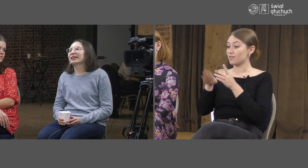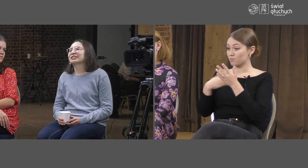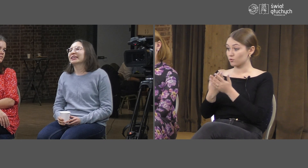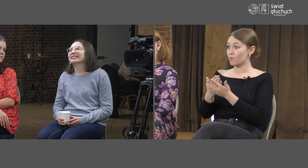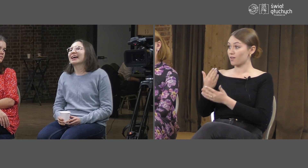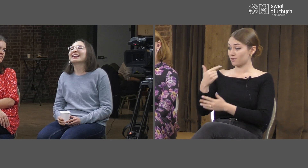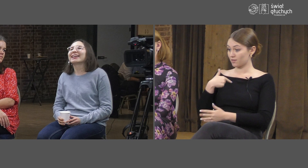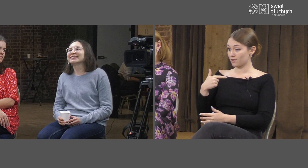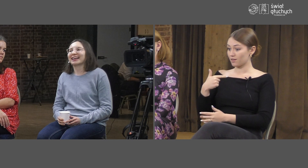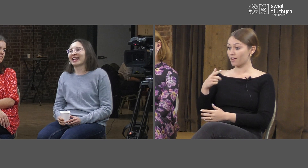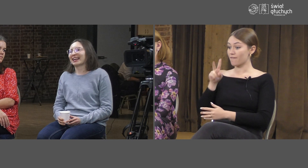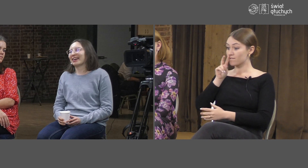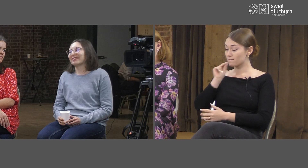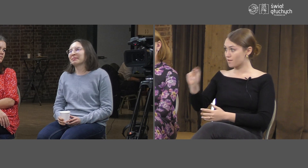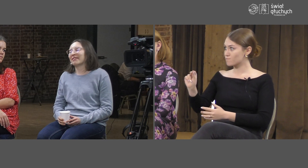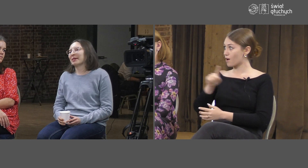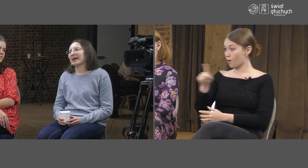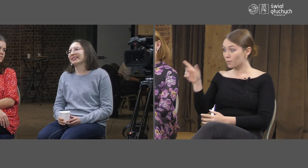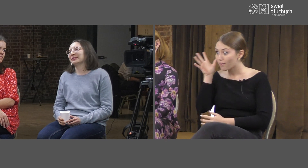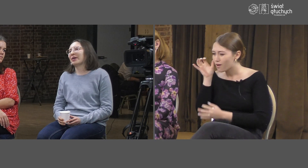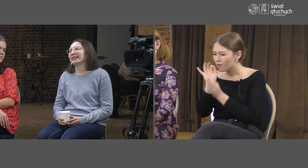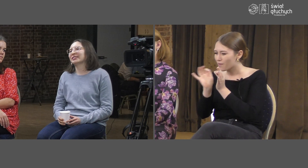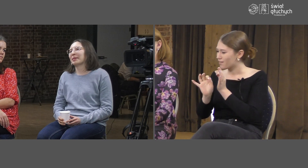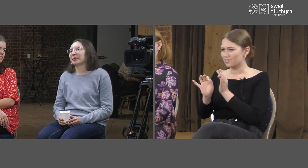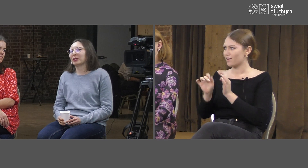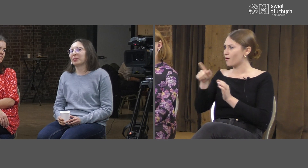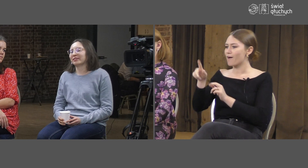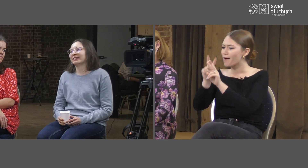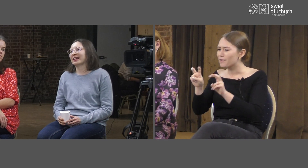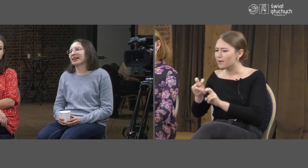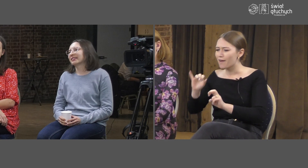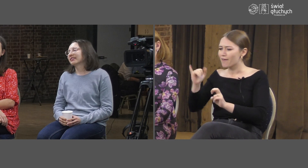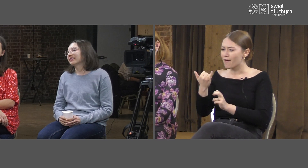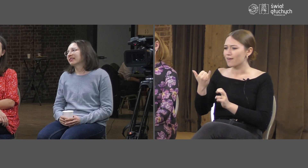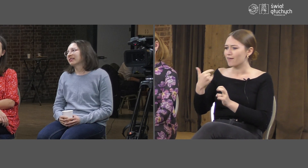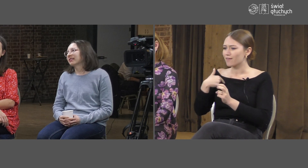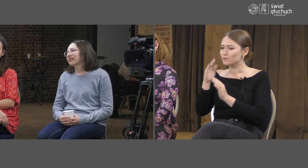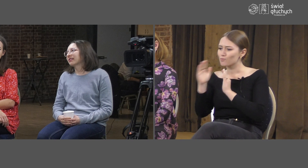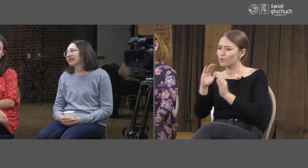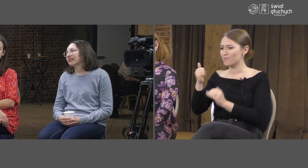it’s more like they analyze how I pronounce things rather than actually listening to what I have to say.